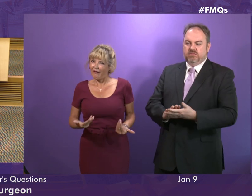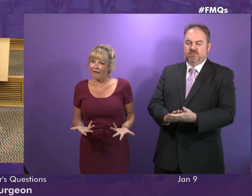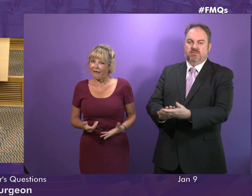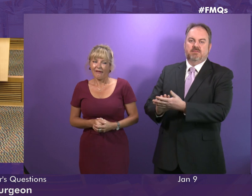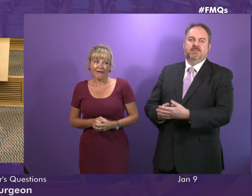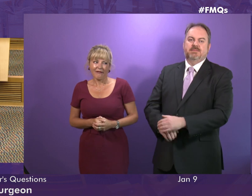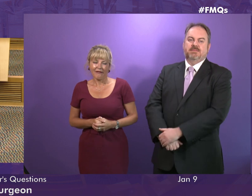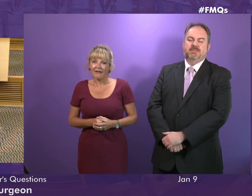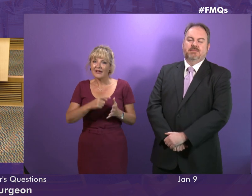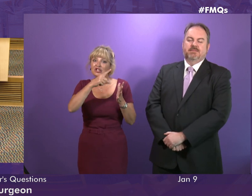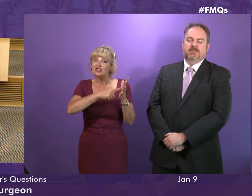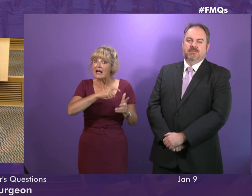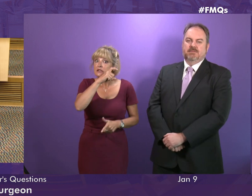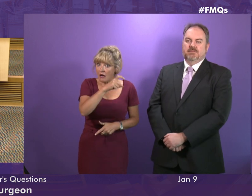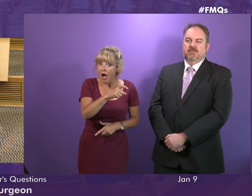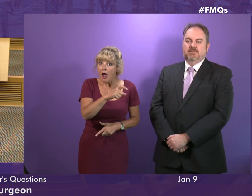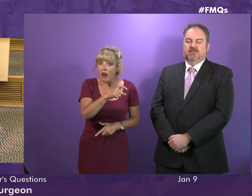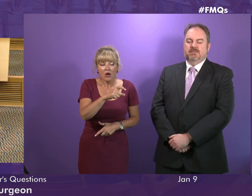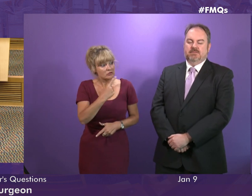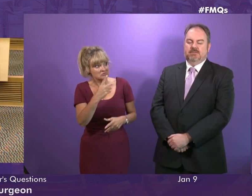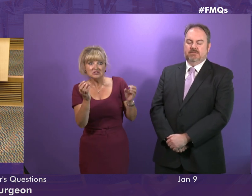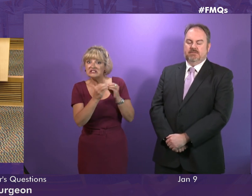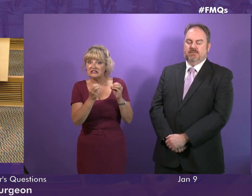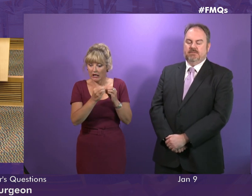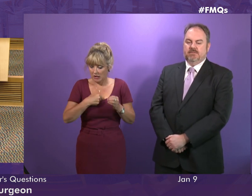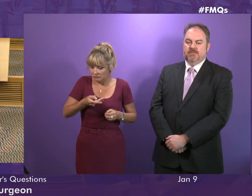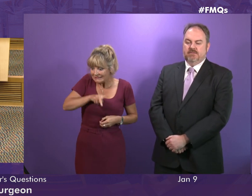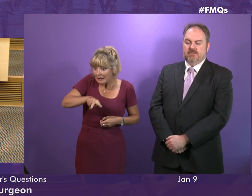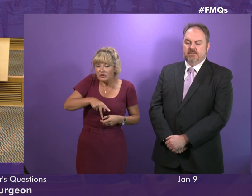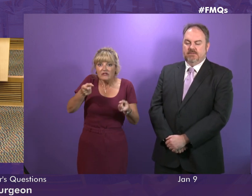Jackson Carlaw says that the Deputy First Minister, the Government and I are seeking